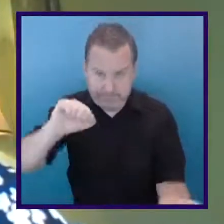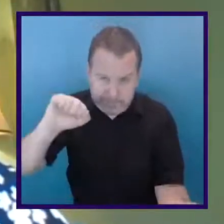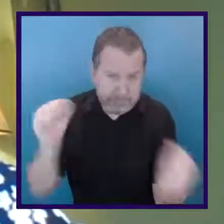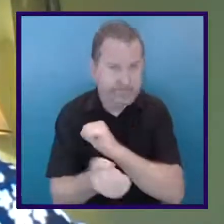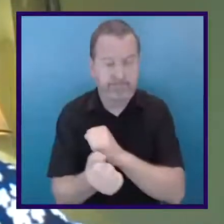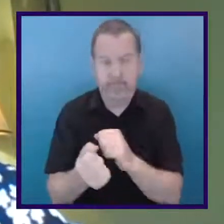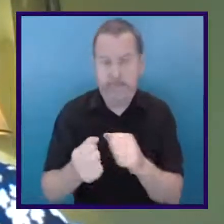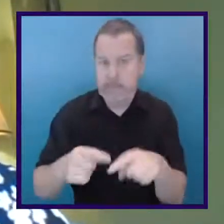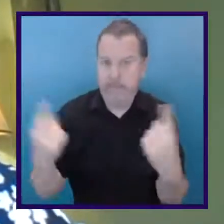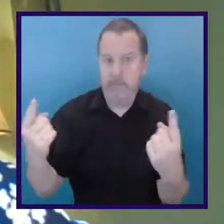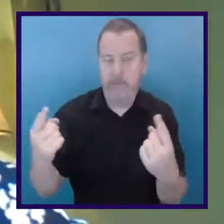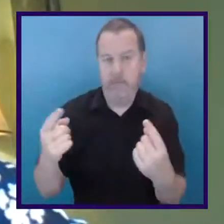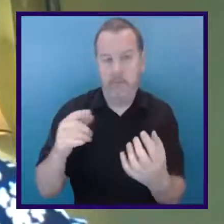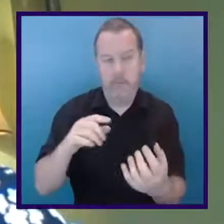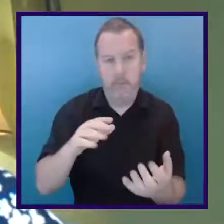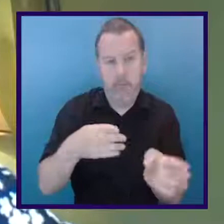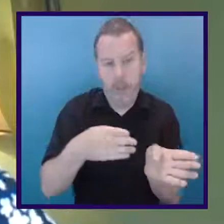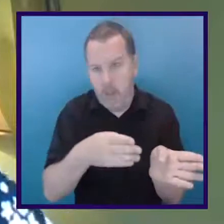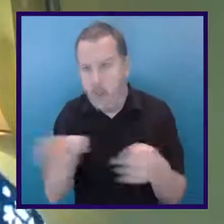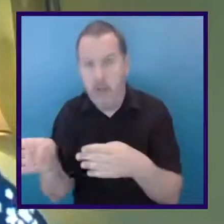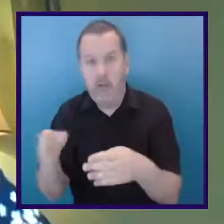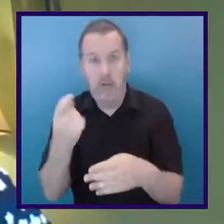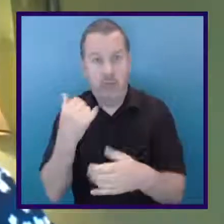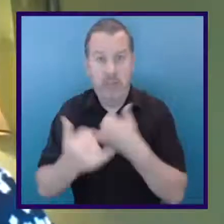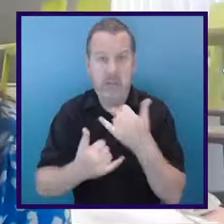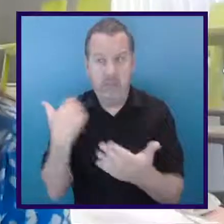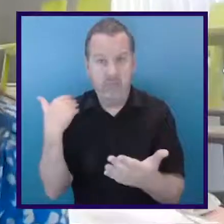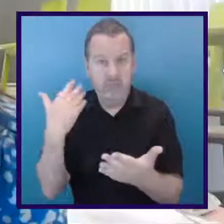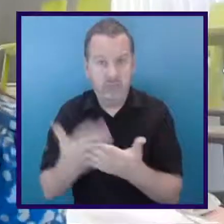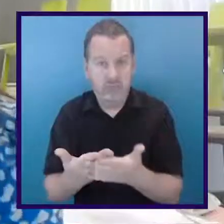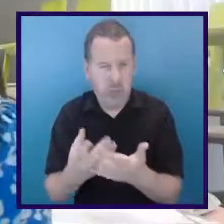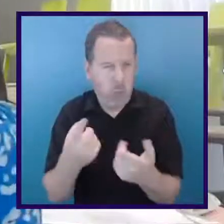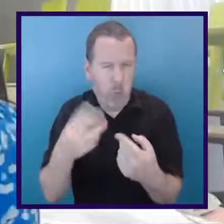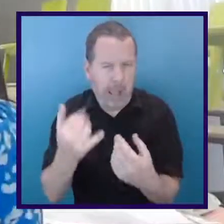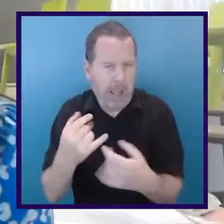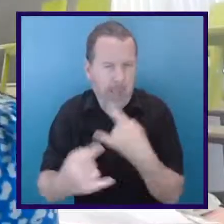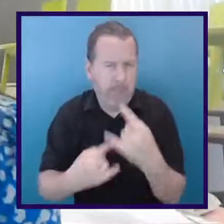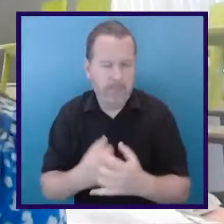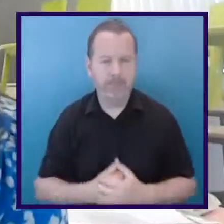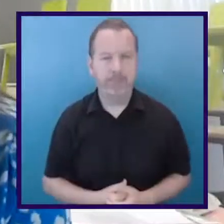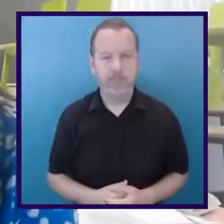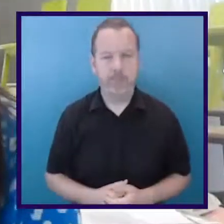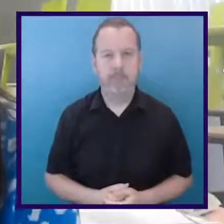and post primary languages in recent years and what might be the reasons behind that? Yes, thank you Janice.